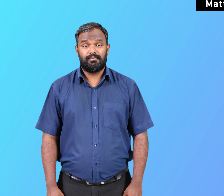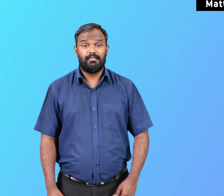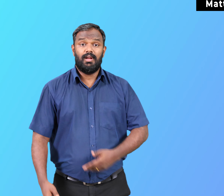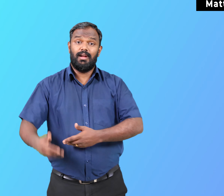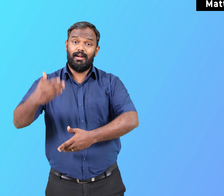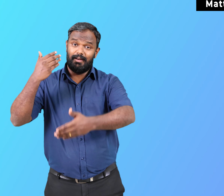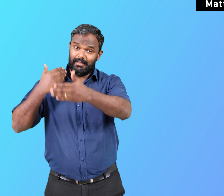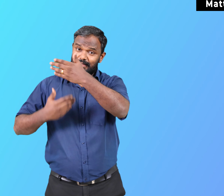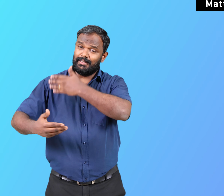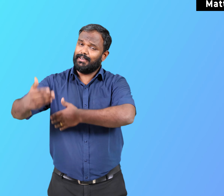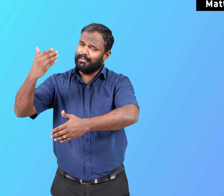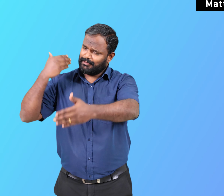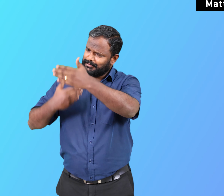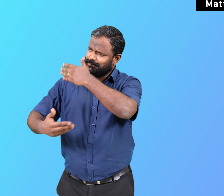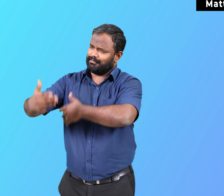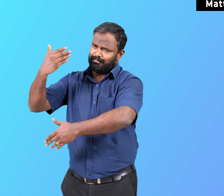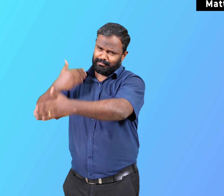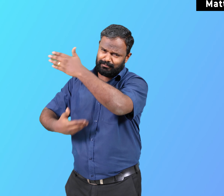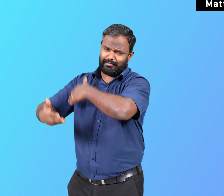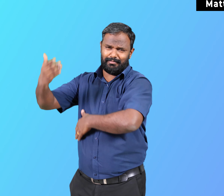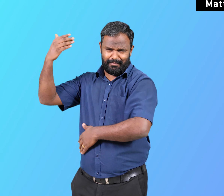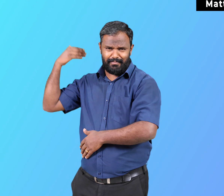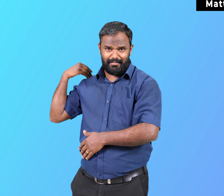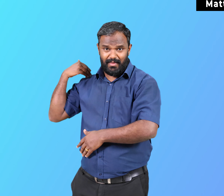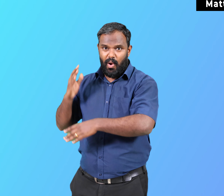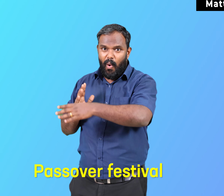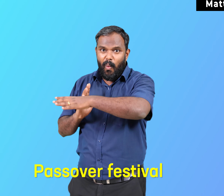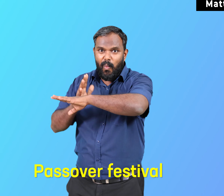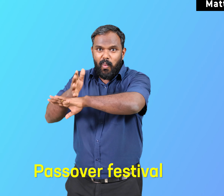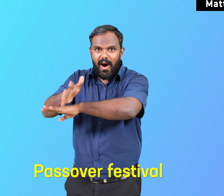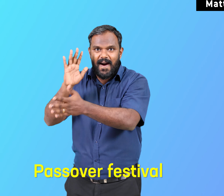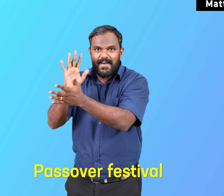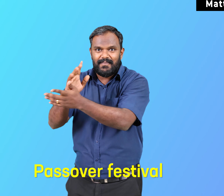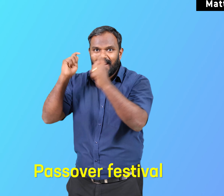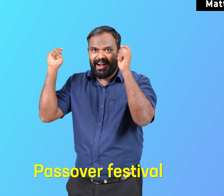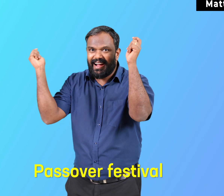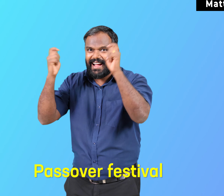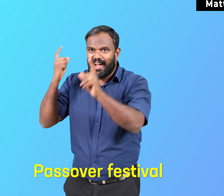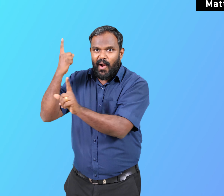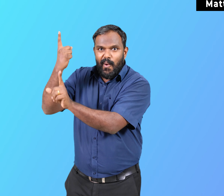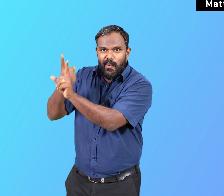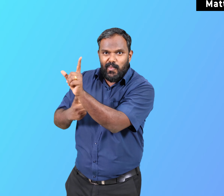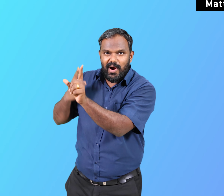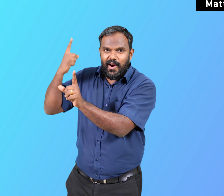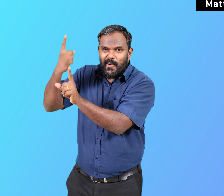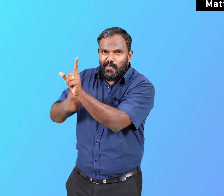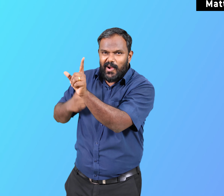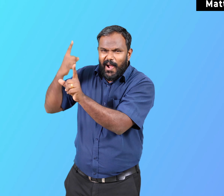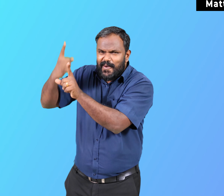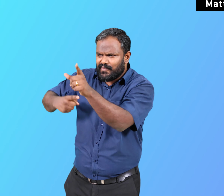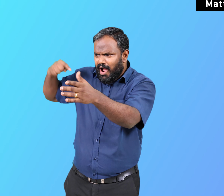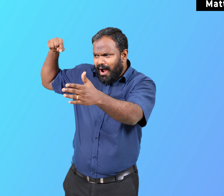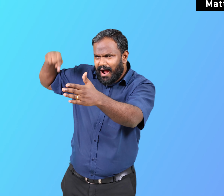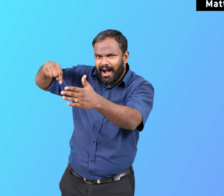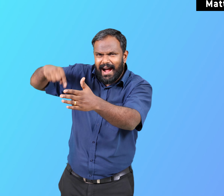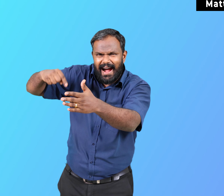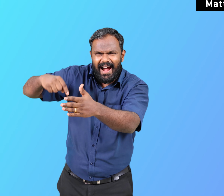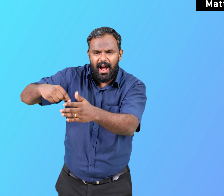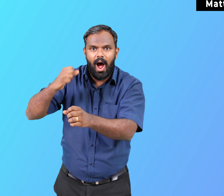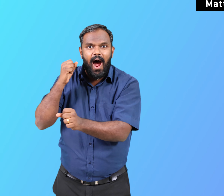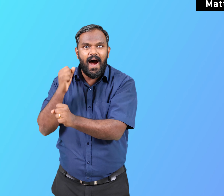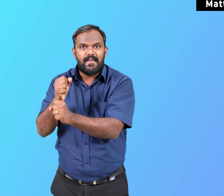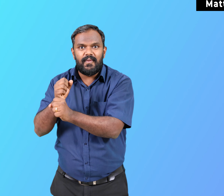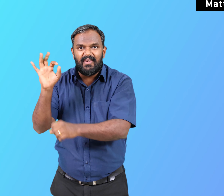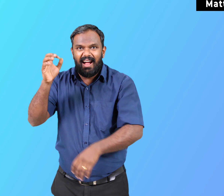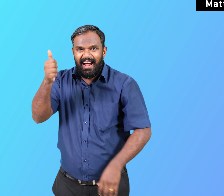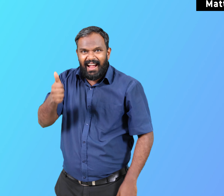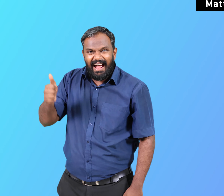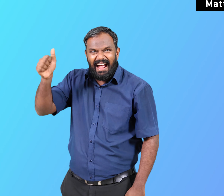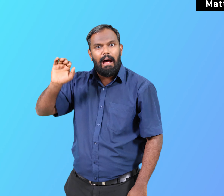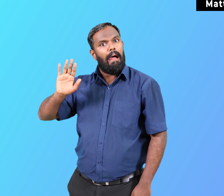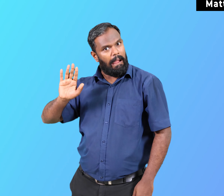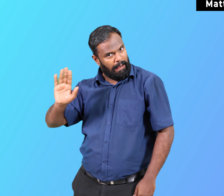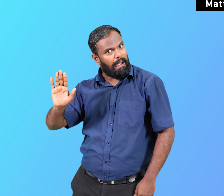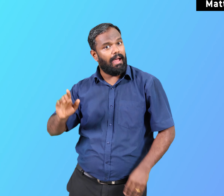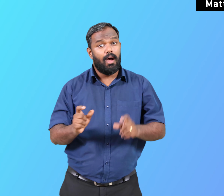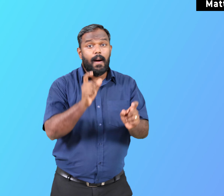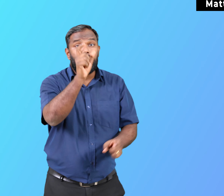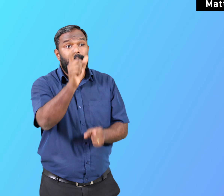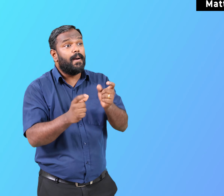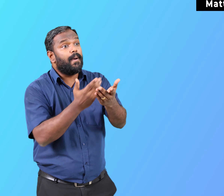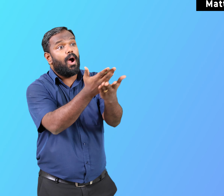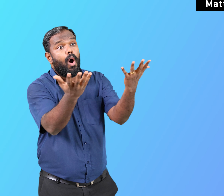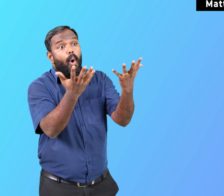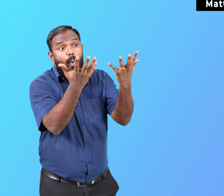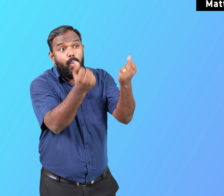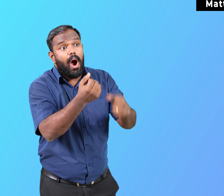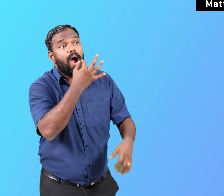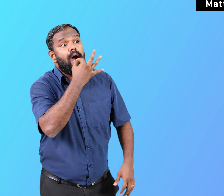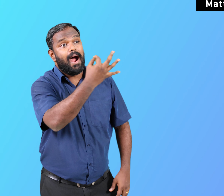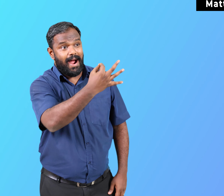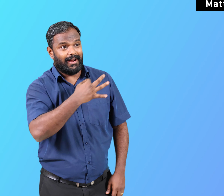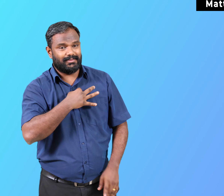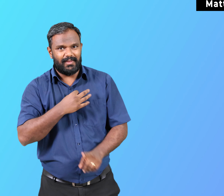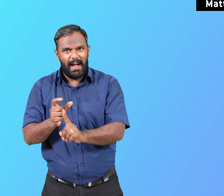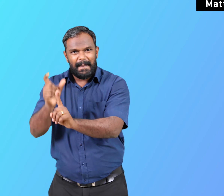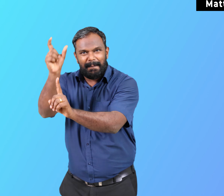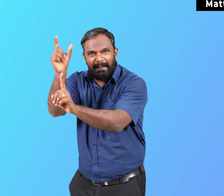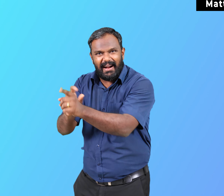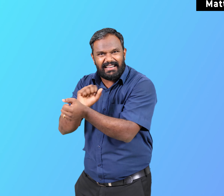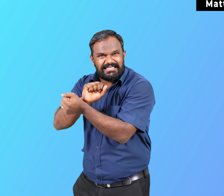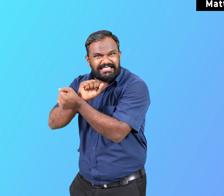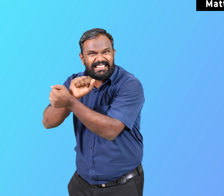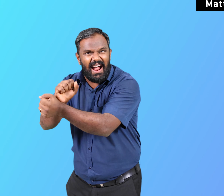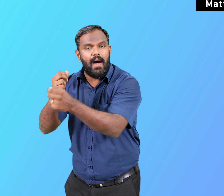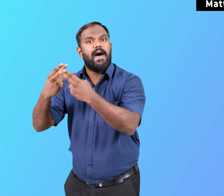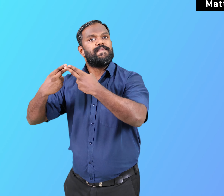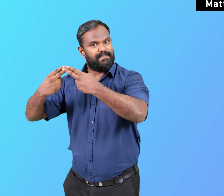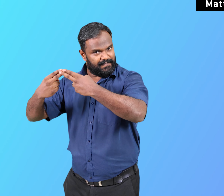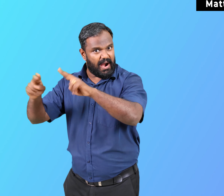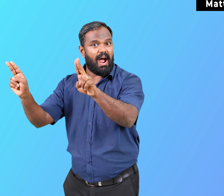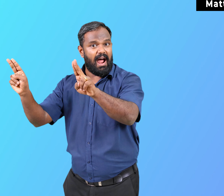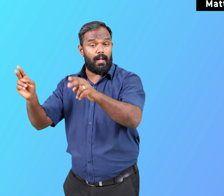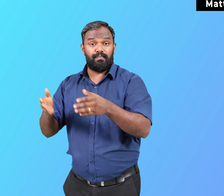Every year during the Passover festival, the governor always freed one prisoner for the people—any prisoner they wanted.